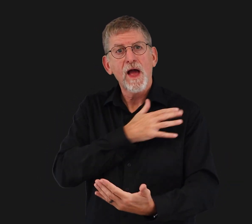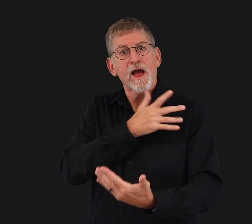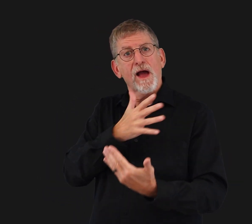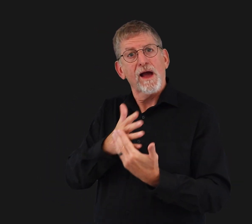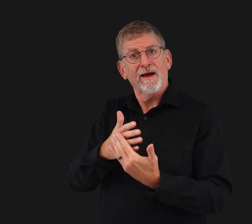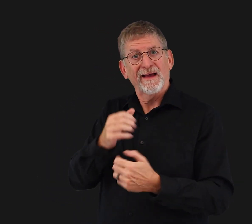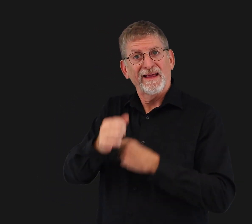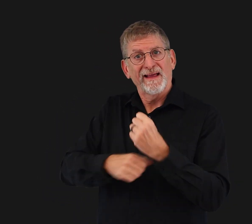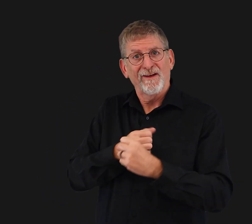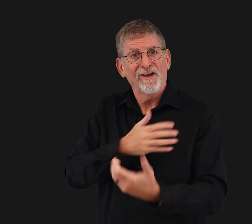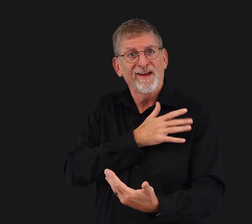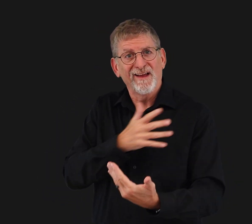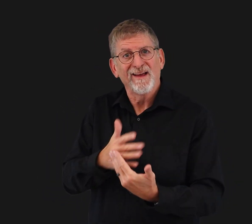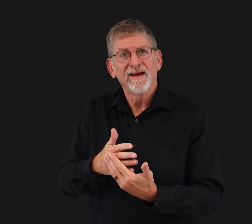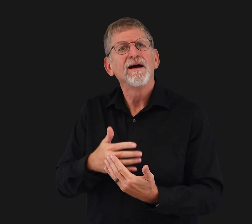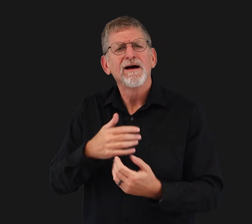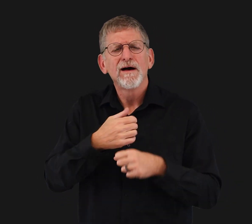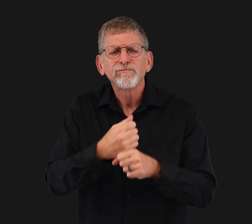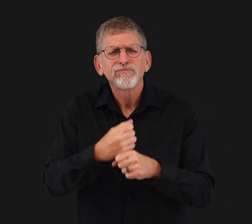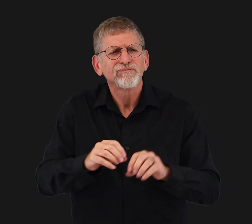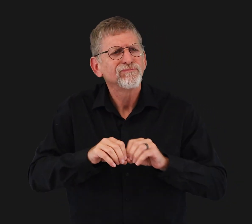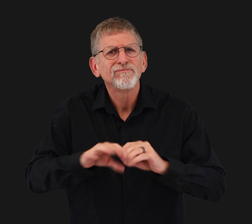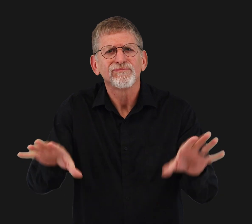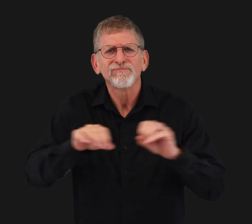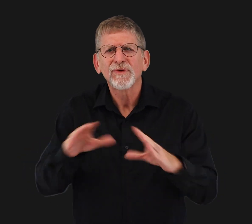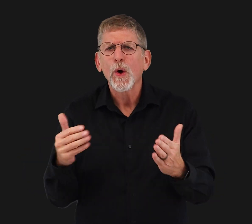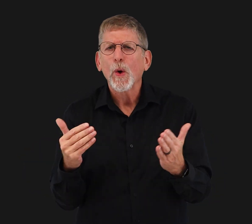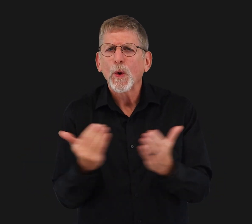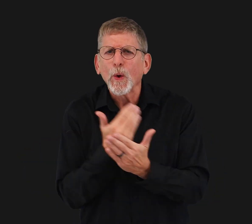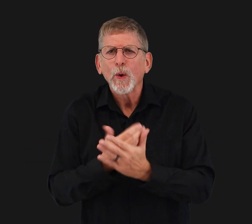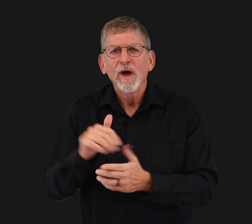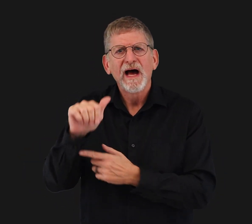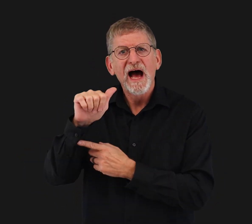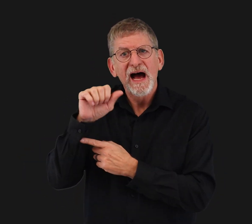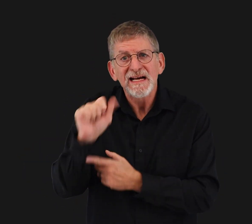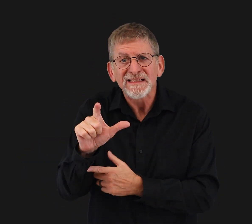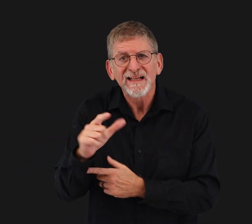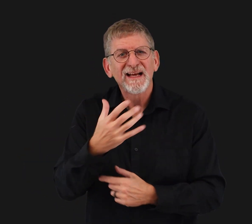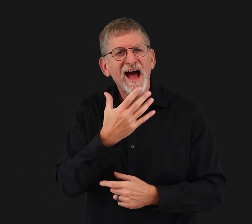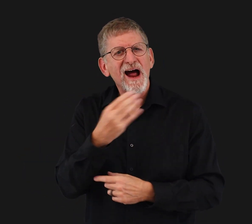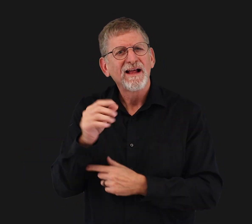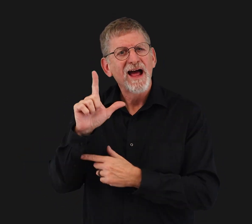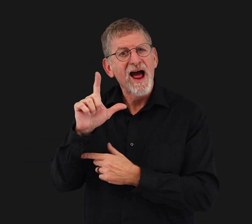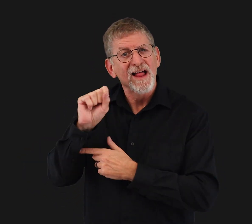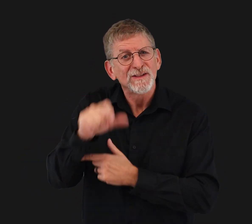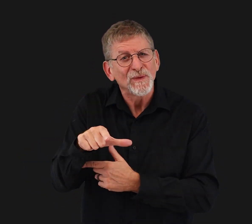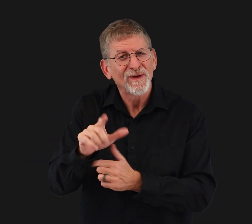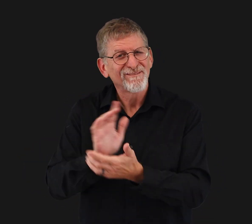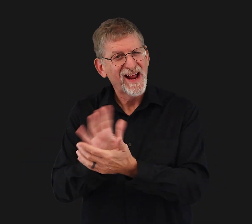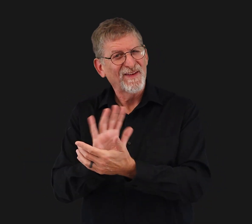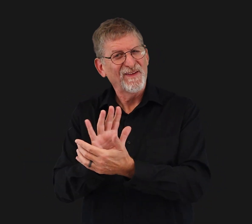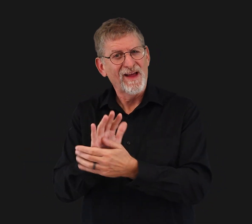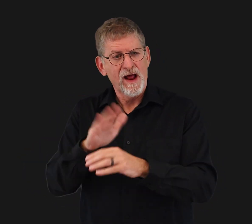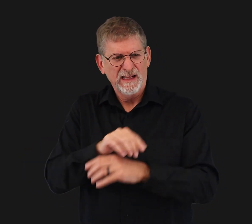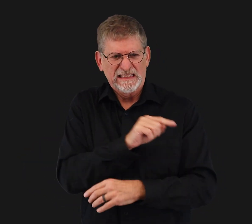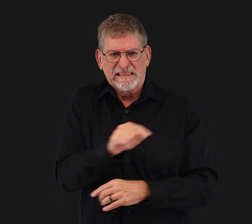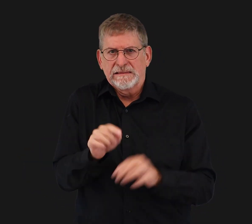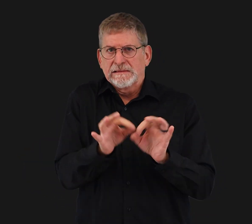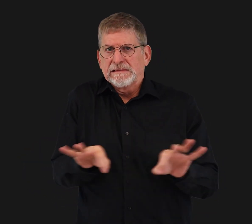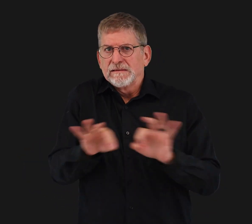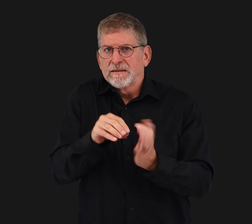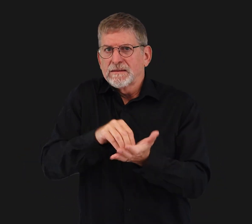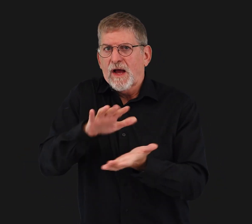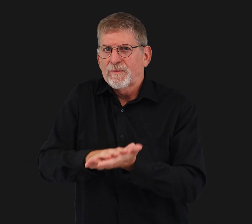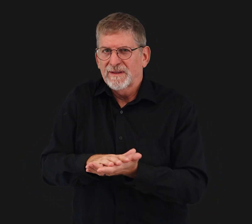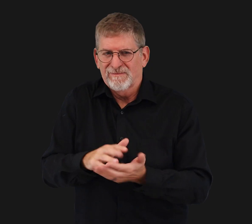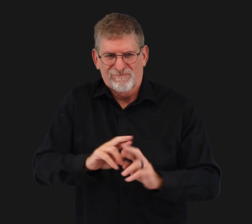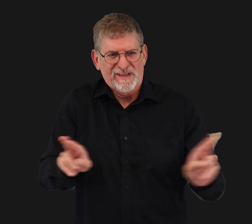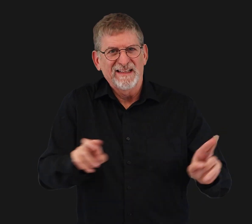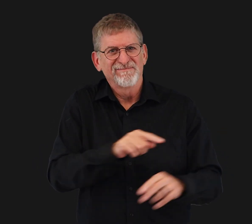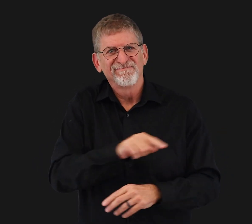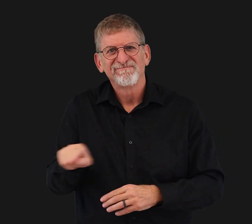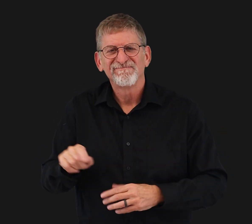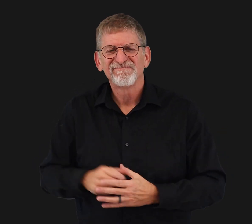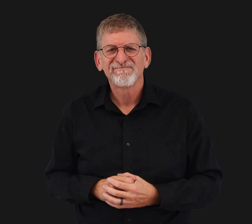Over the past year, we have also produced new ASL and LSQ videos on key documents.